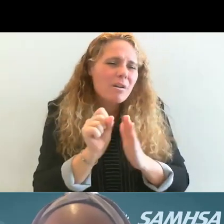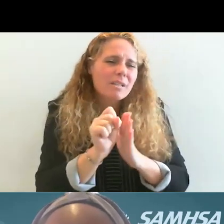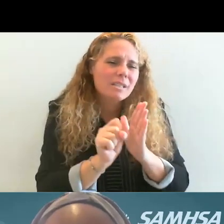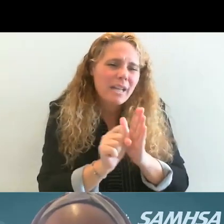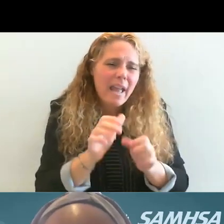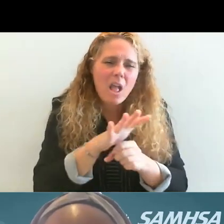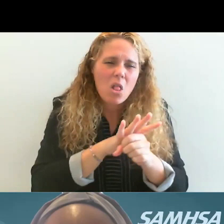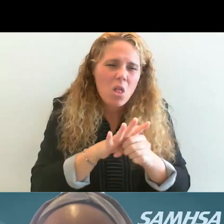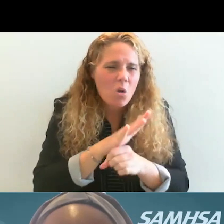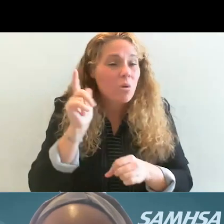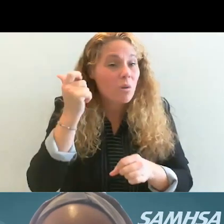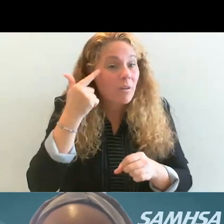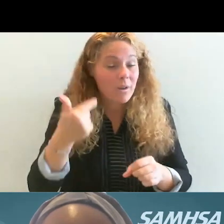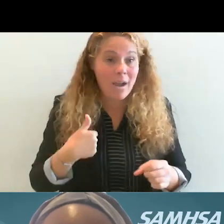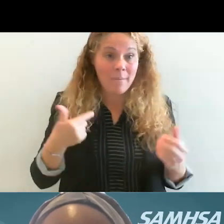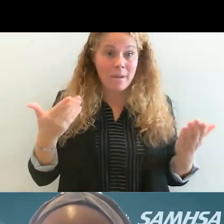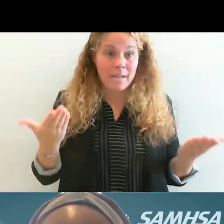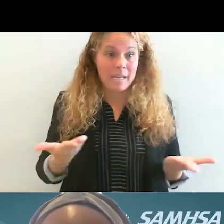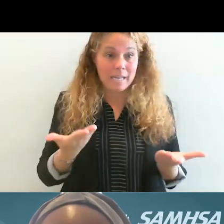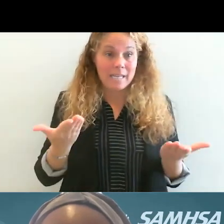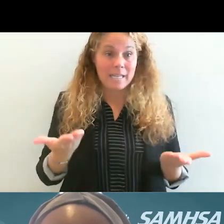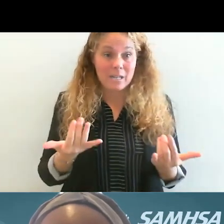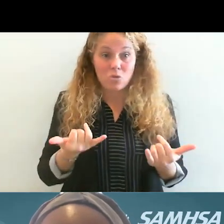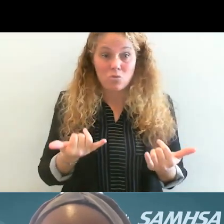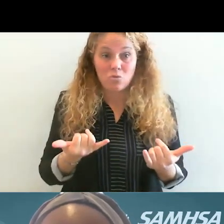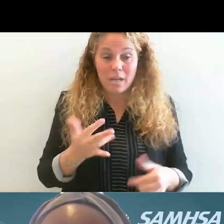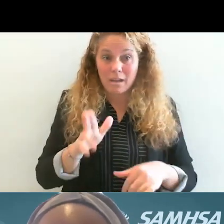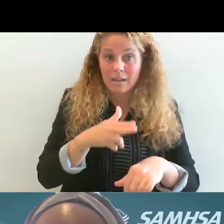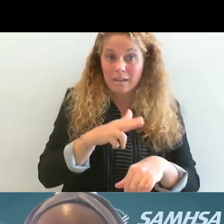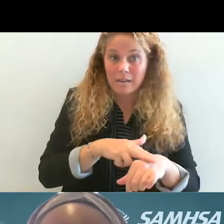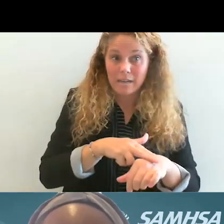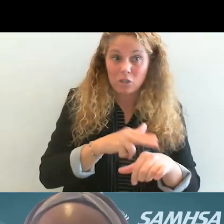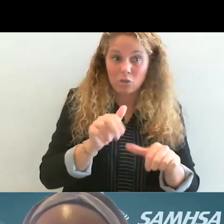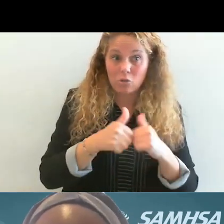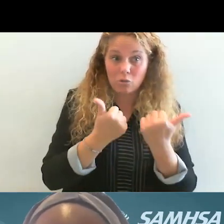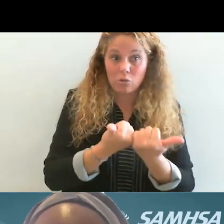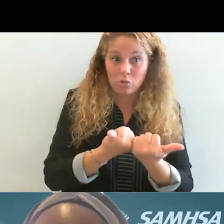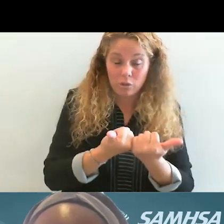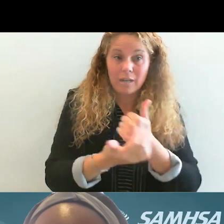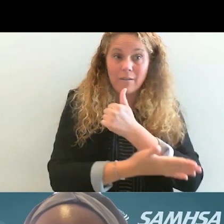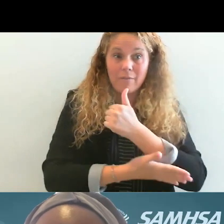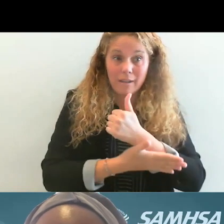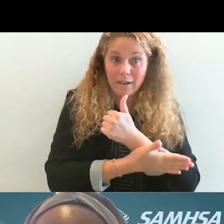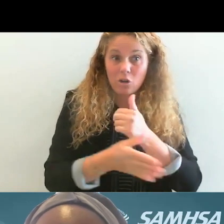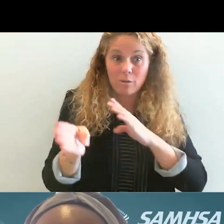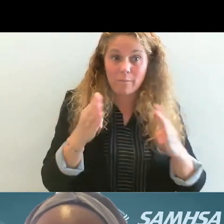I AM HERE AT THE NATIONAL LEGISLATIVE DISABILITIES CONFERENCE